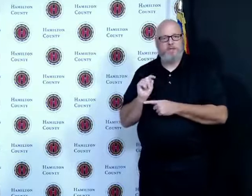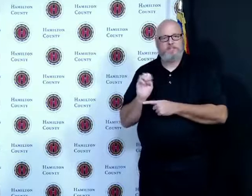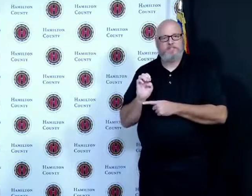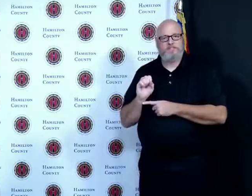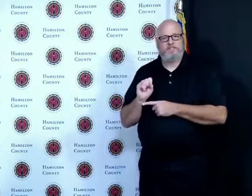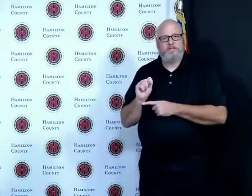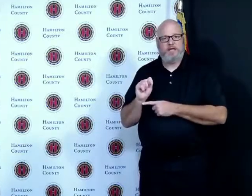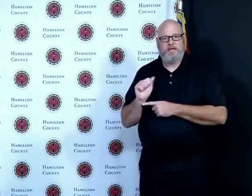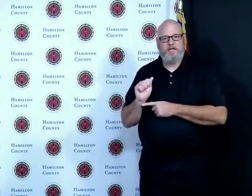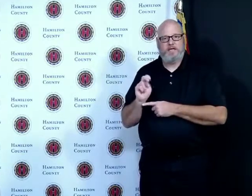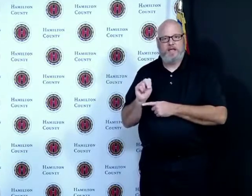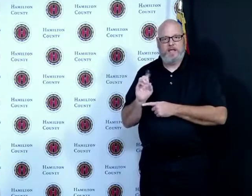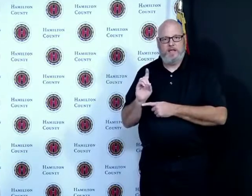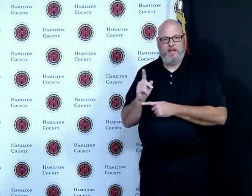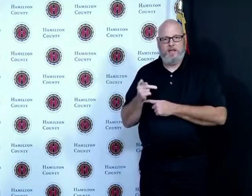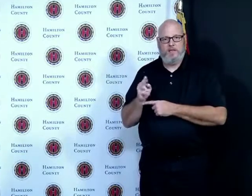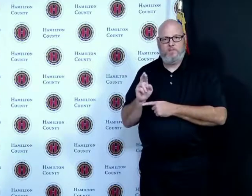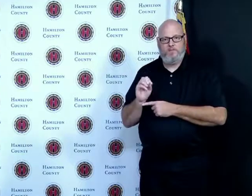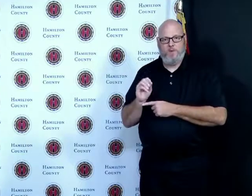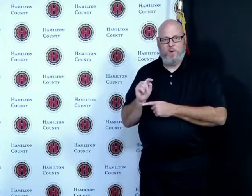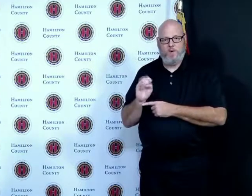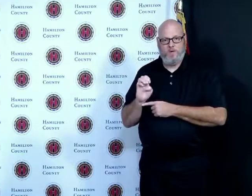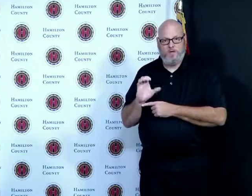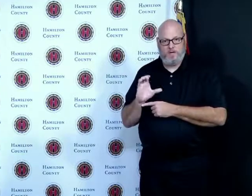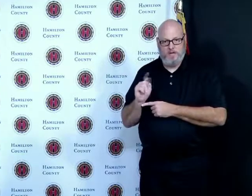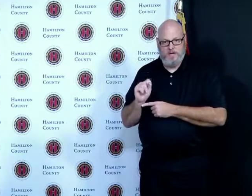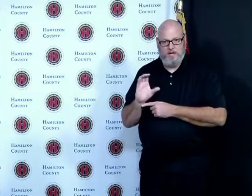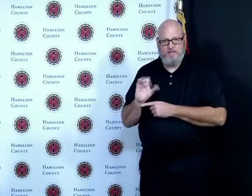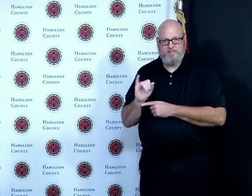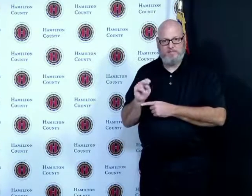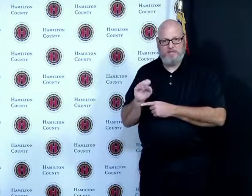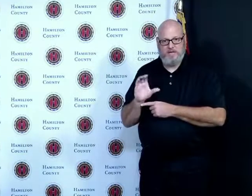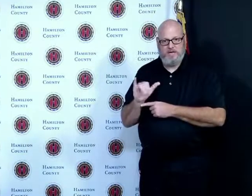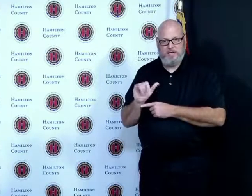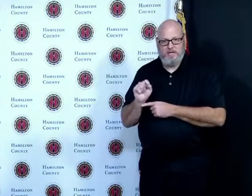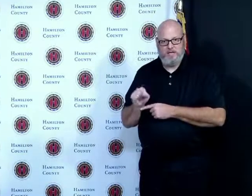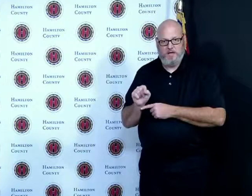on that site you will find icons that represent the hospital systems that are getting doses